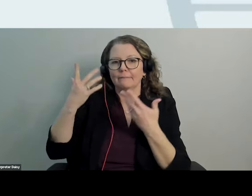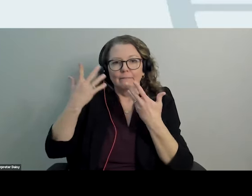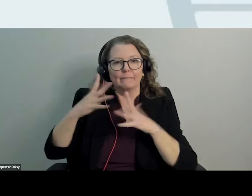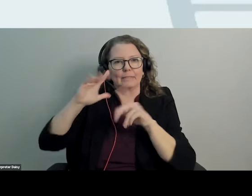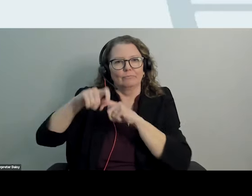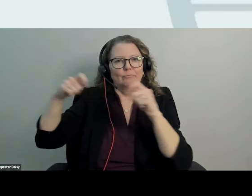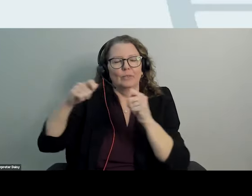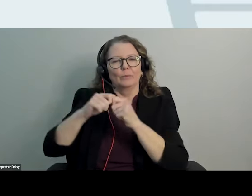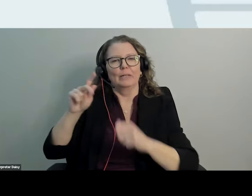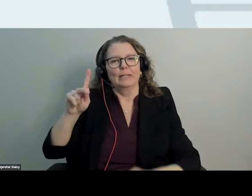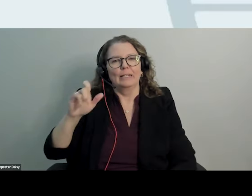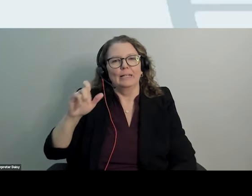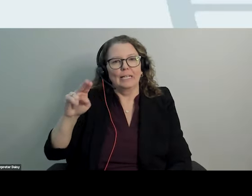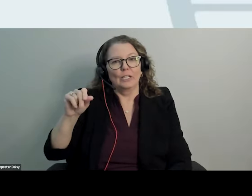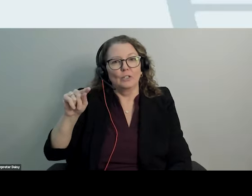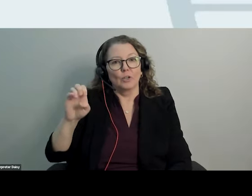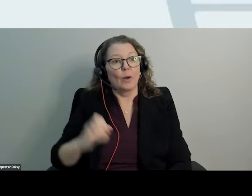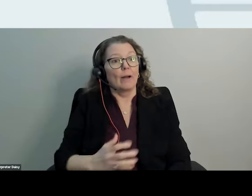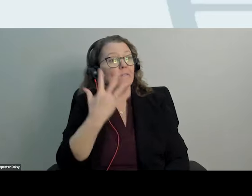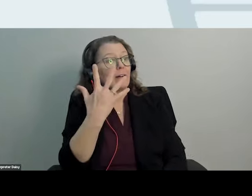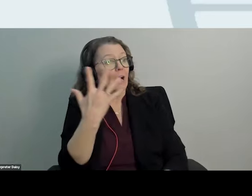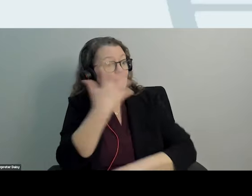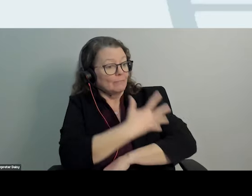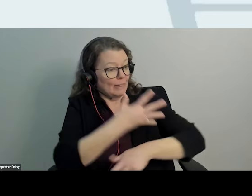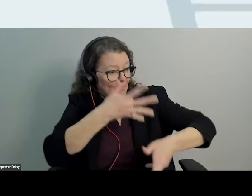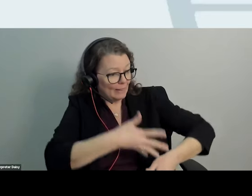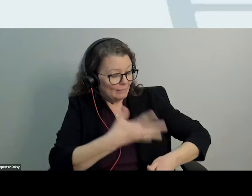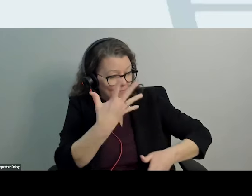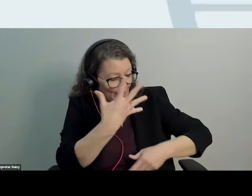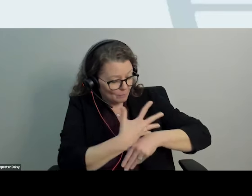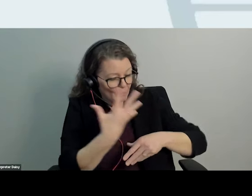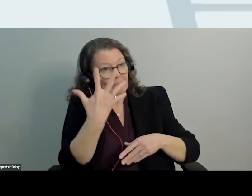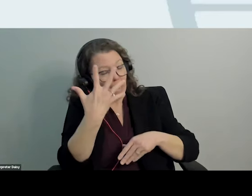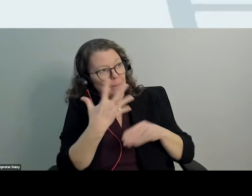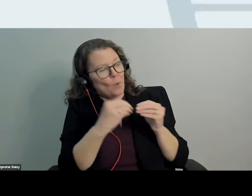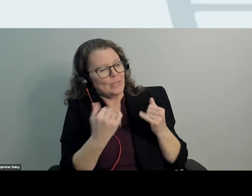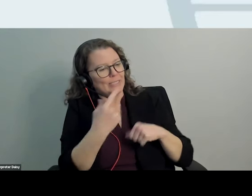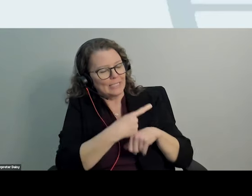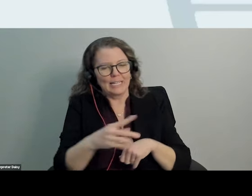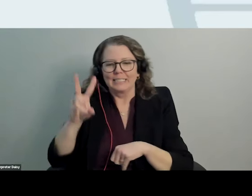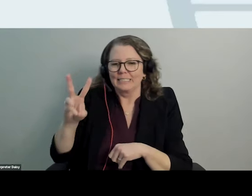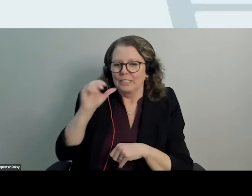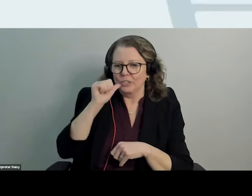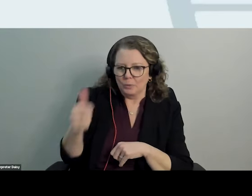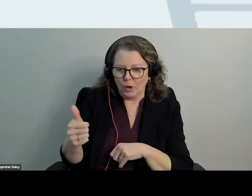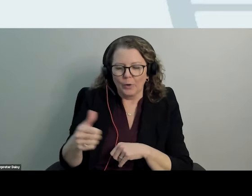and have five more sessions today and six sessions tomorrow. Before we start, I just want to make sure that you know a few key items.